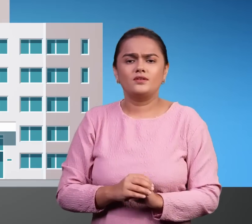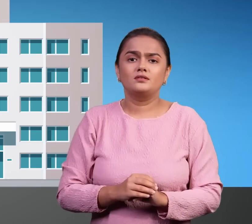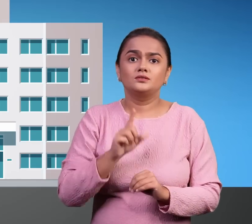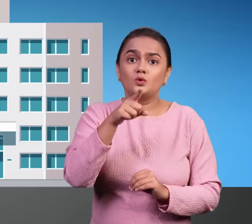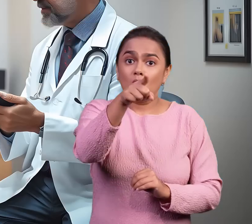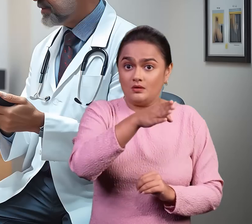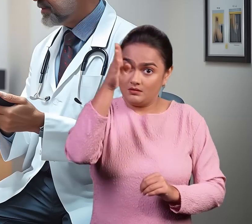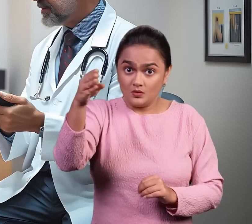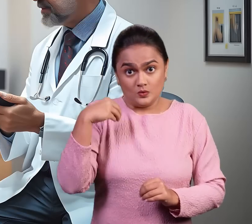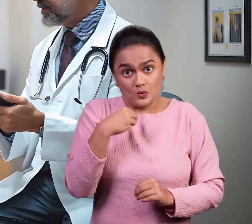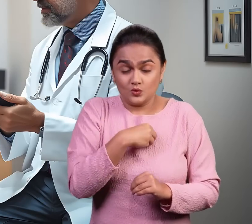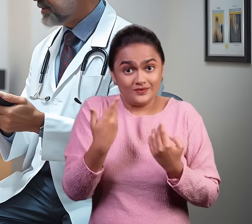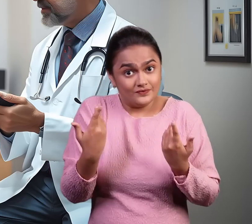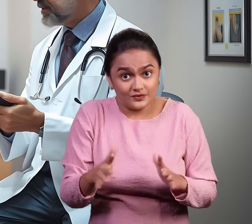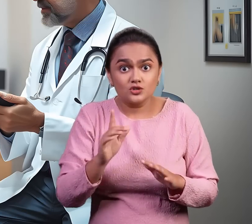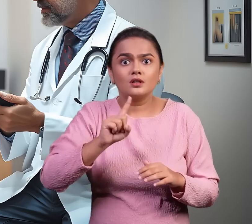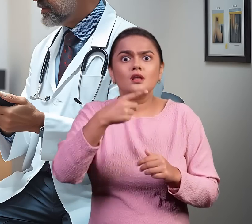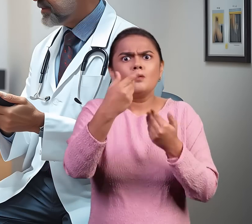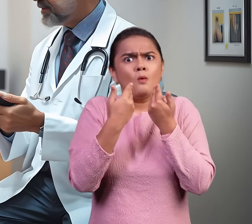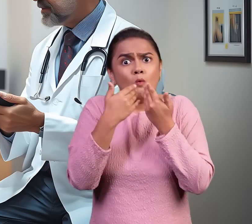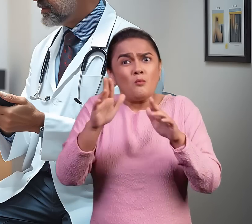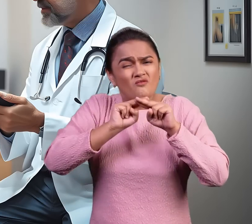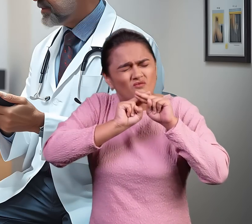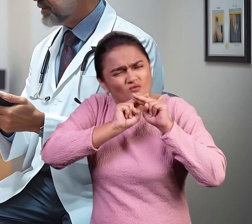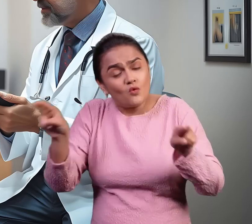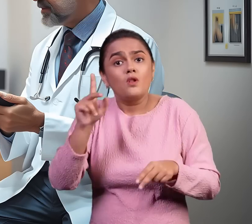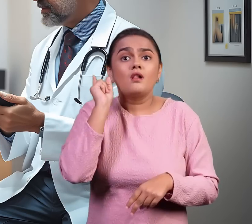When you visit the doctor, disclose everything to them.